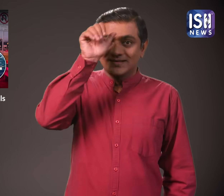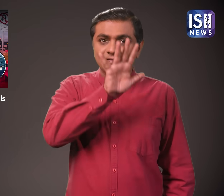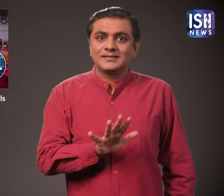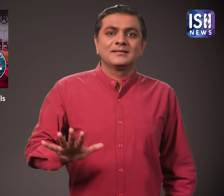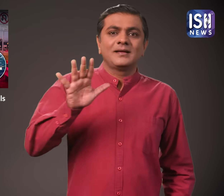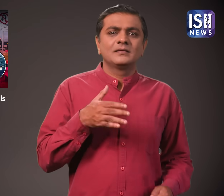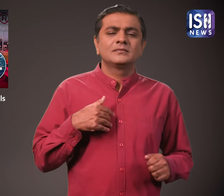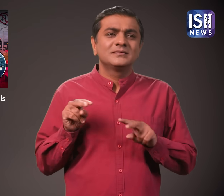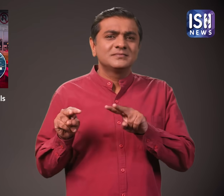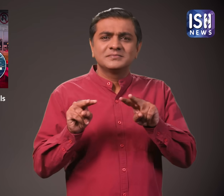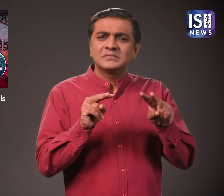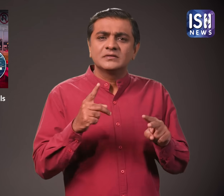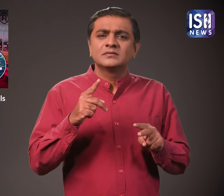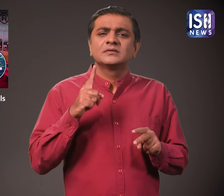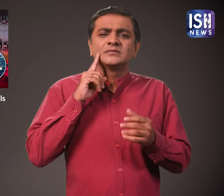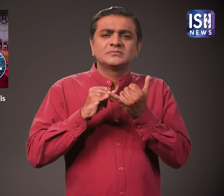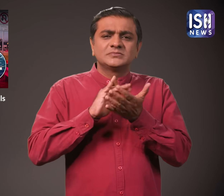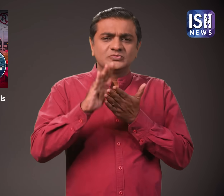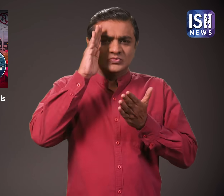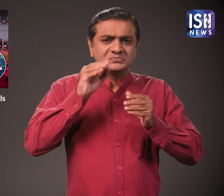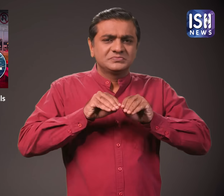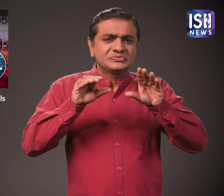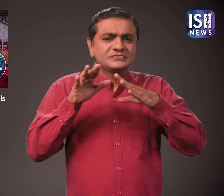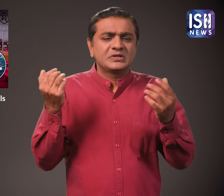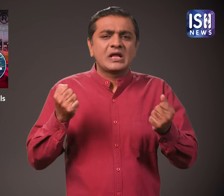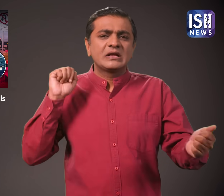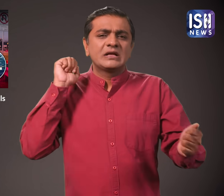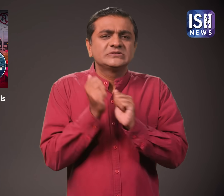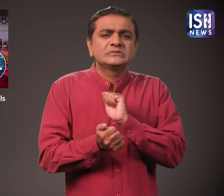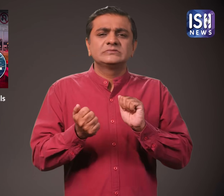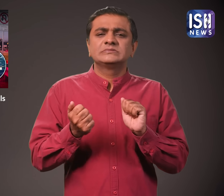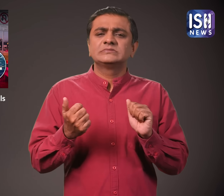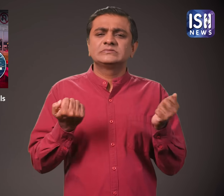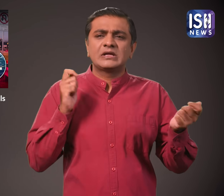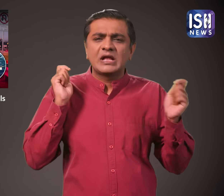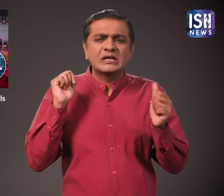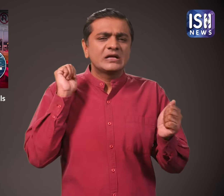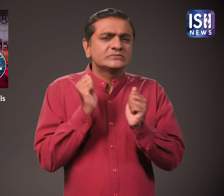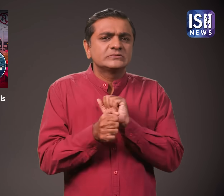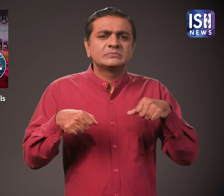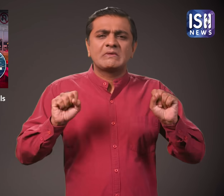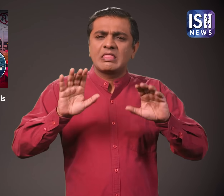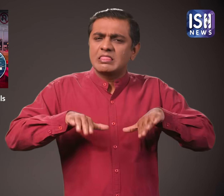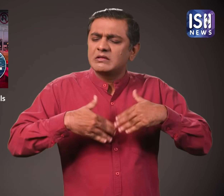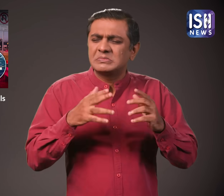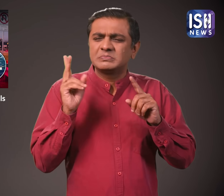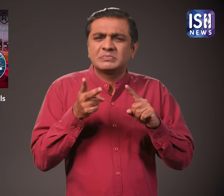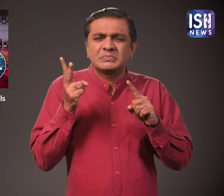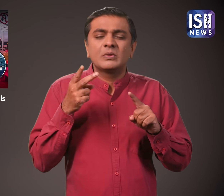ISH News has reported numerous road rash incidents across India involving cars, trucks, and bikes.